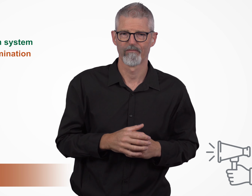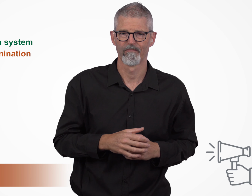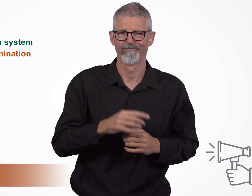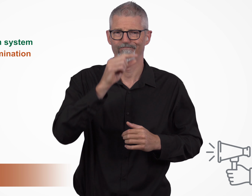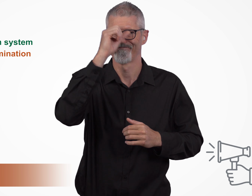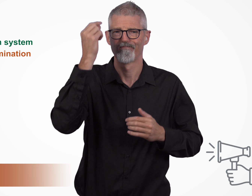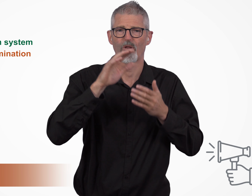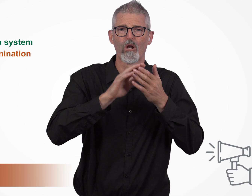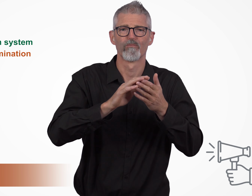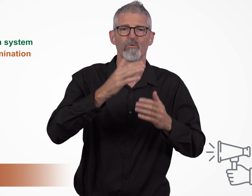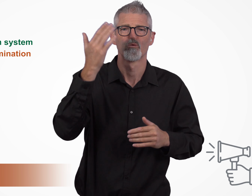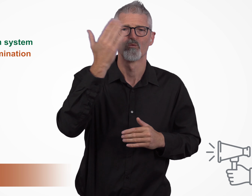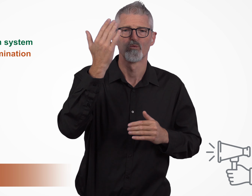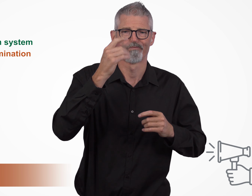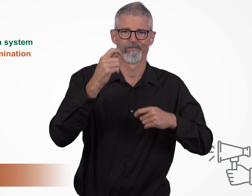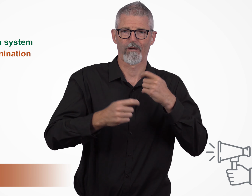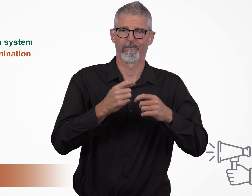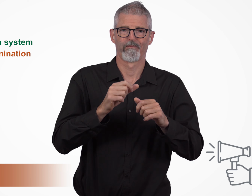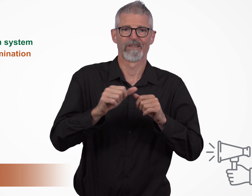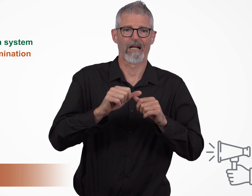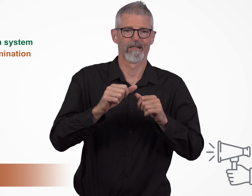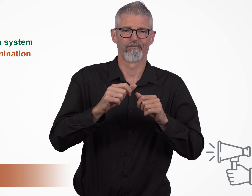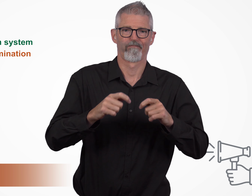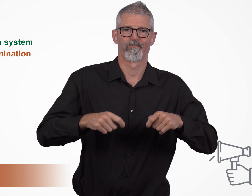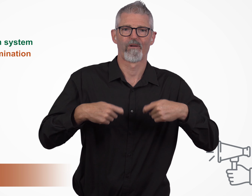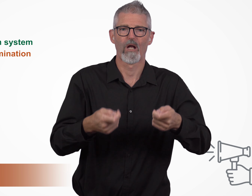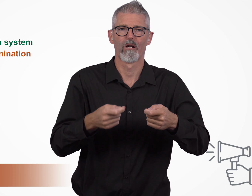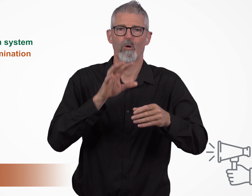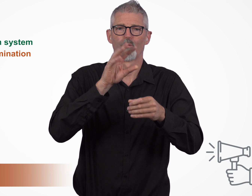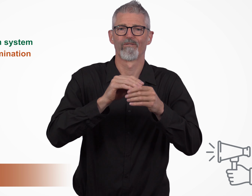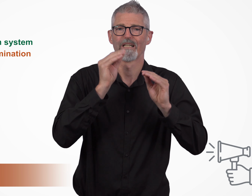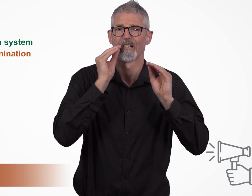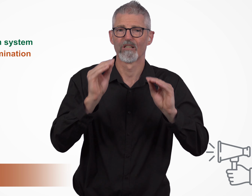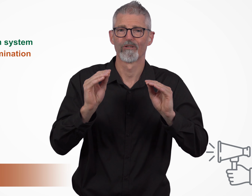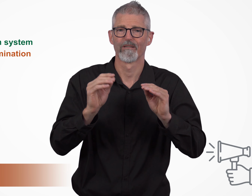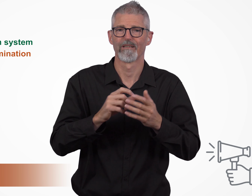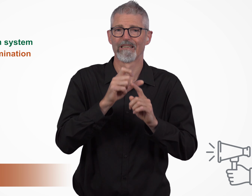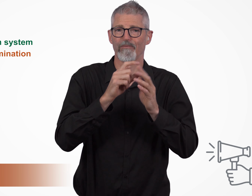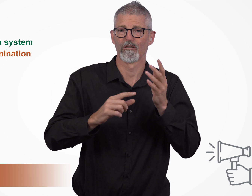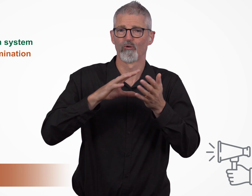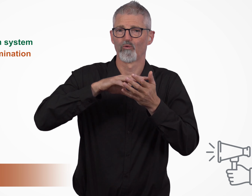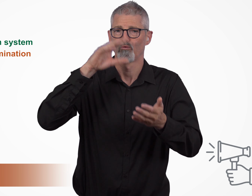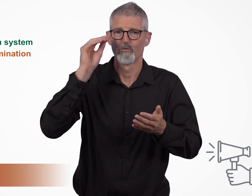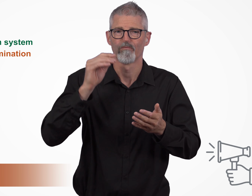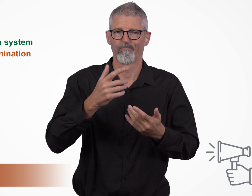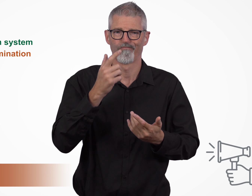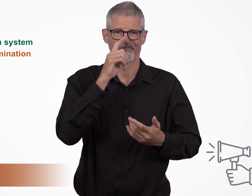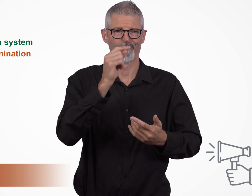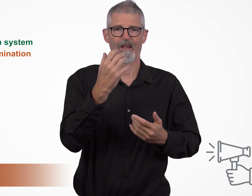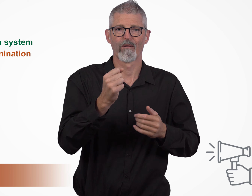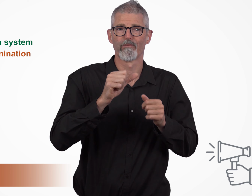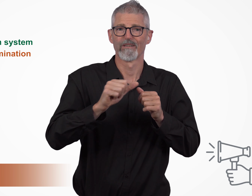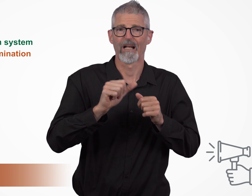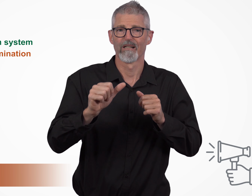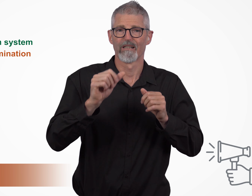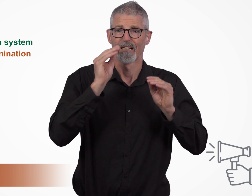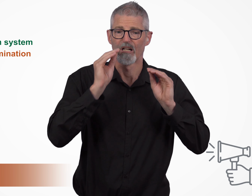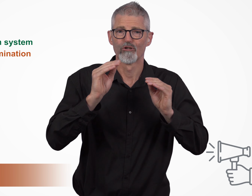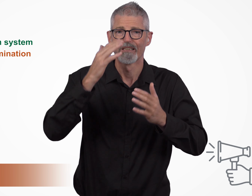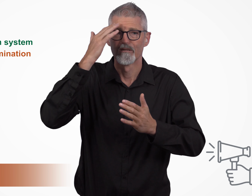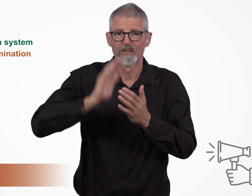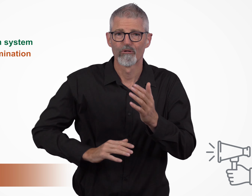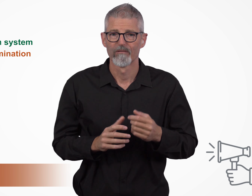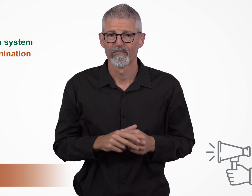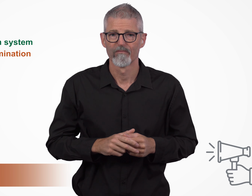to “Build capability in the delivery of inclusive education to improve educational outcomes for school students with disability: